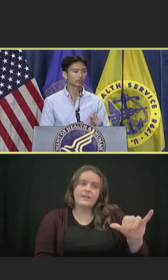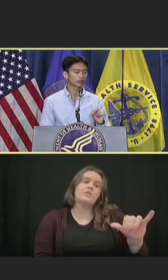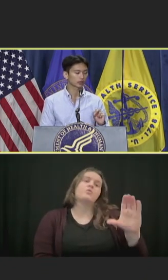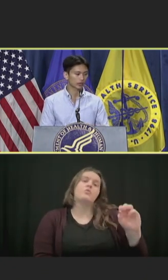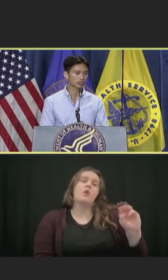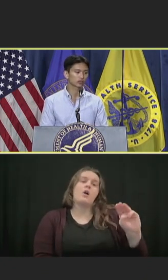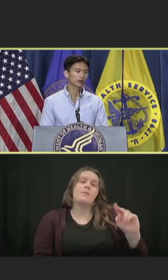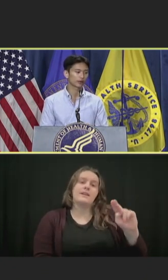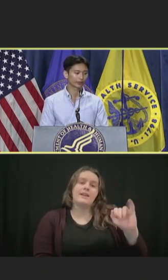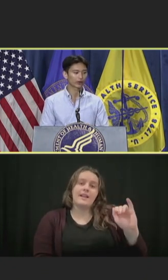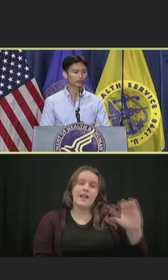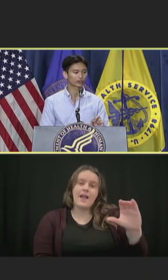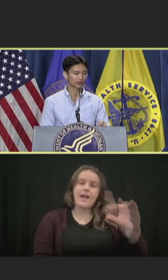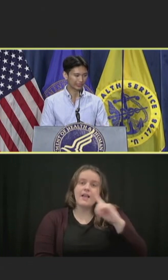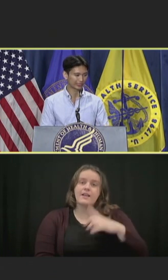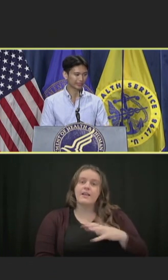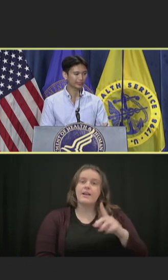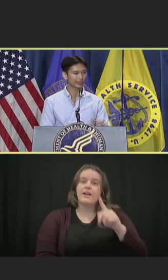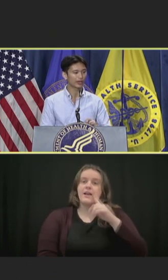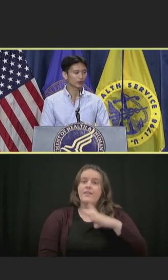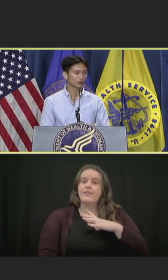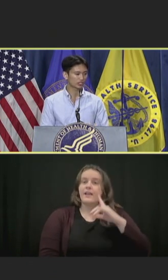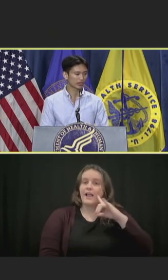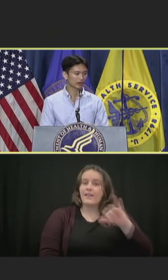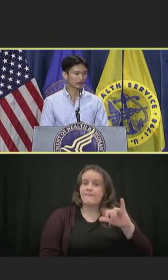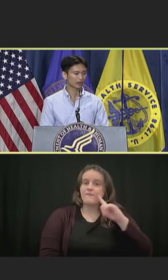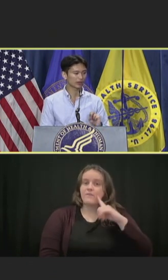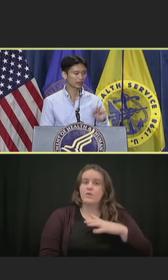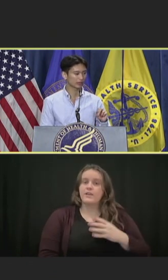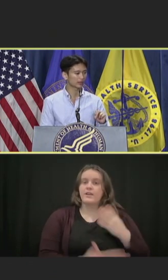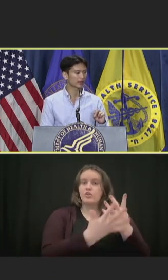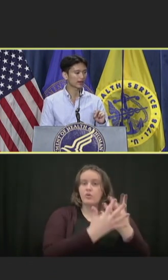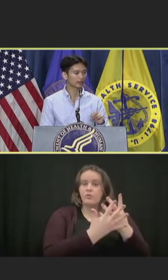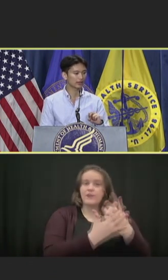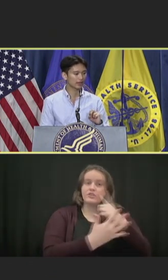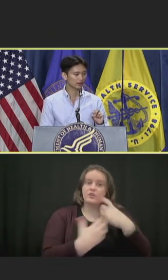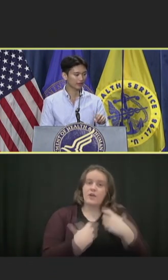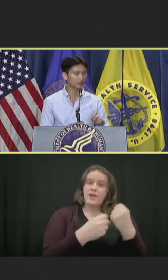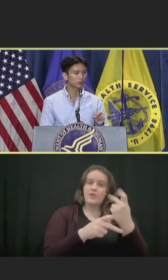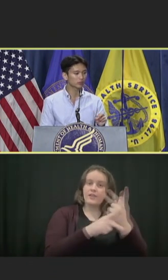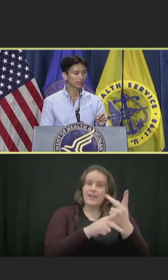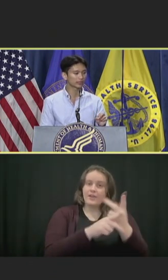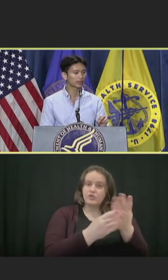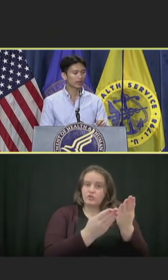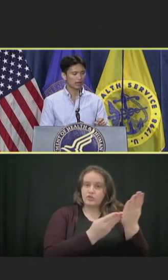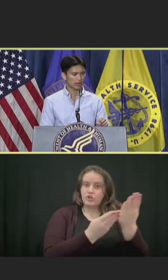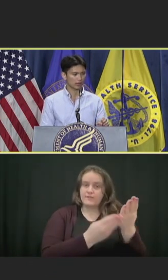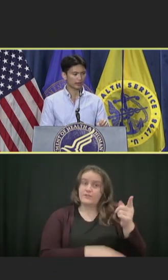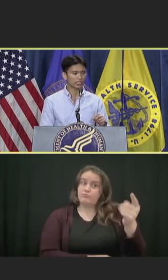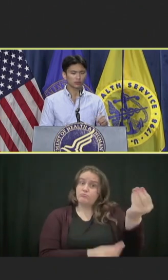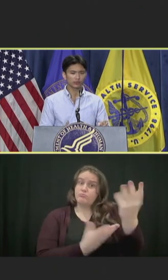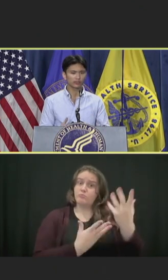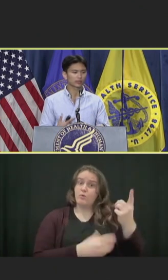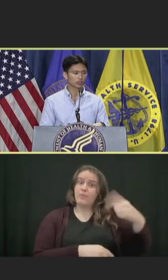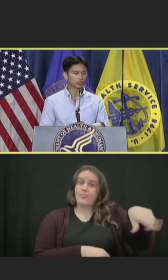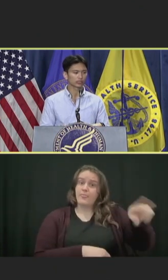Correctional Healthcare Services, who shared that they have implemented HBV specialist